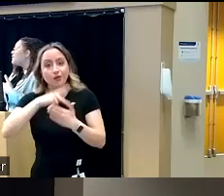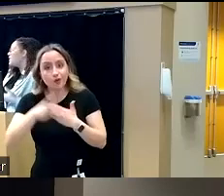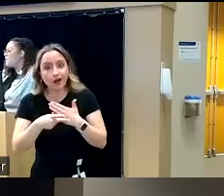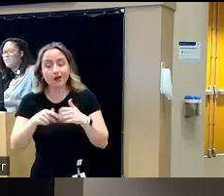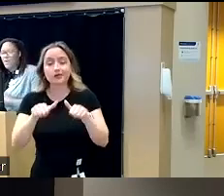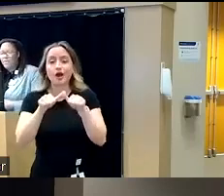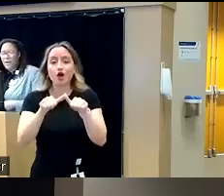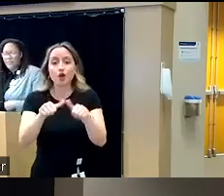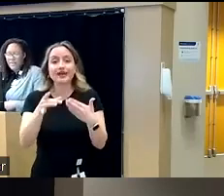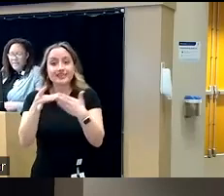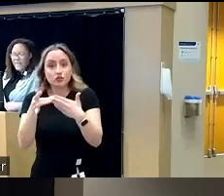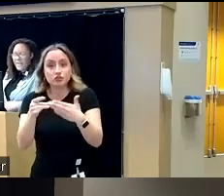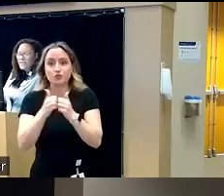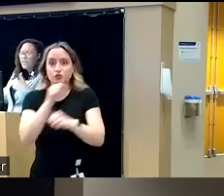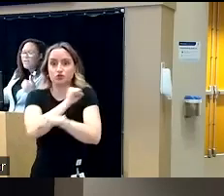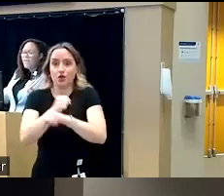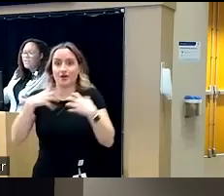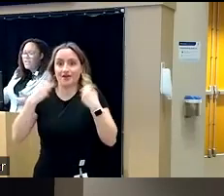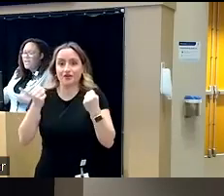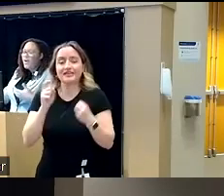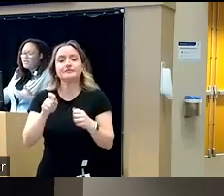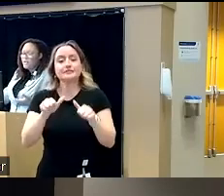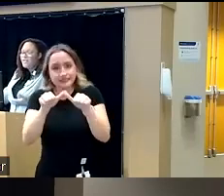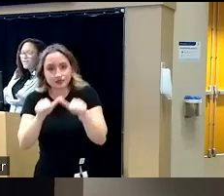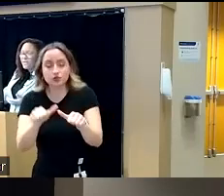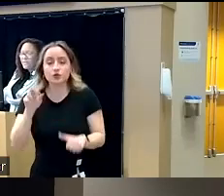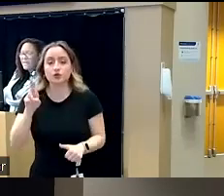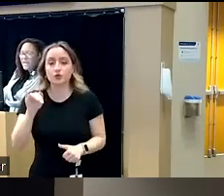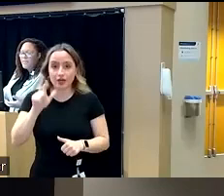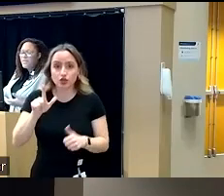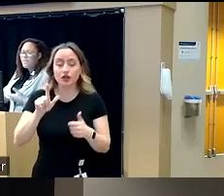leadership of strong recovery continue to be racially and culturally diverse to